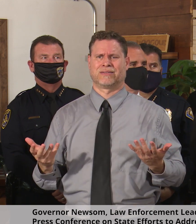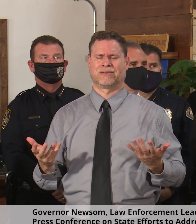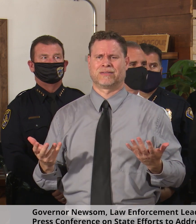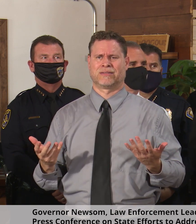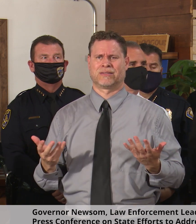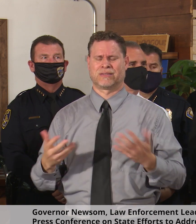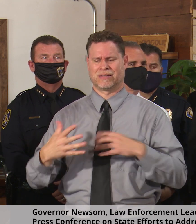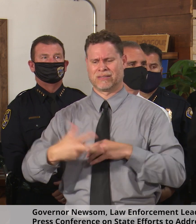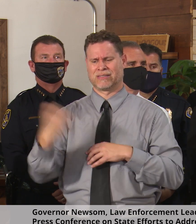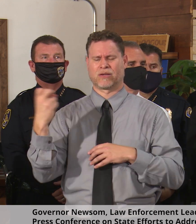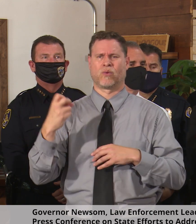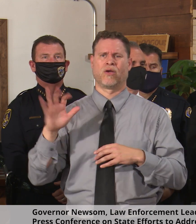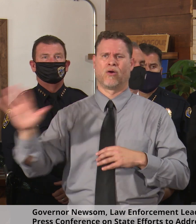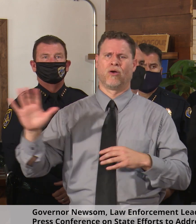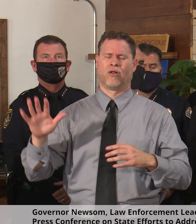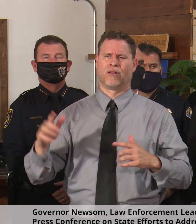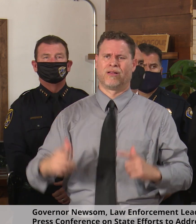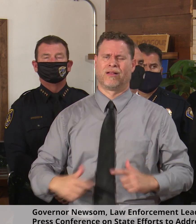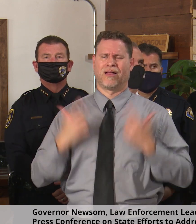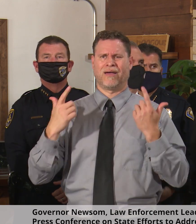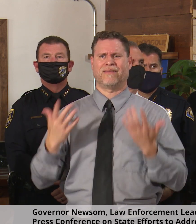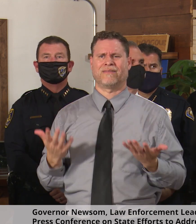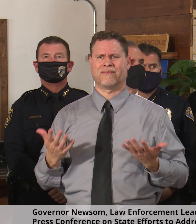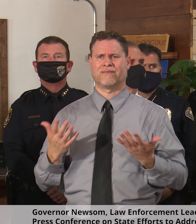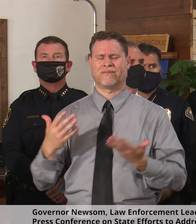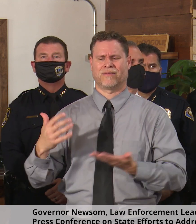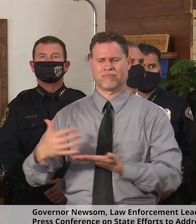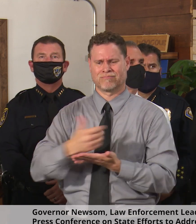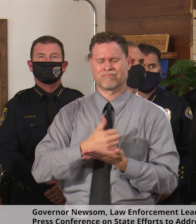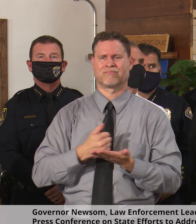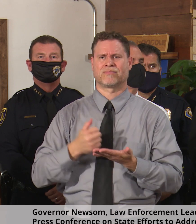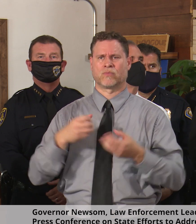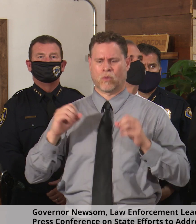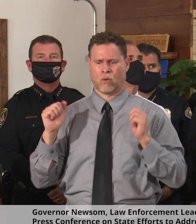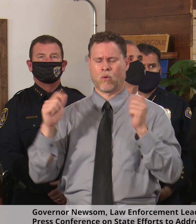take away her ability to live, her life, all the opportunities she's creating for this community.